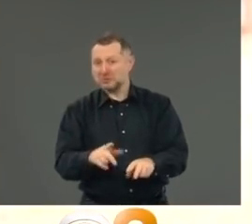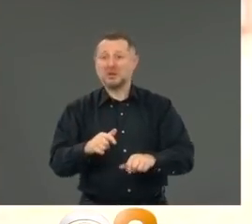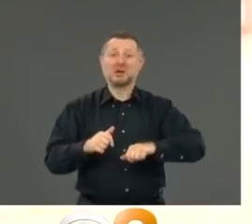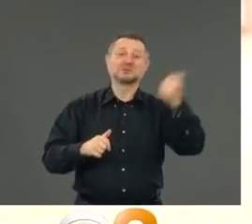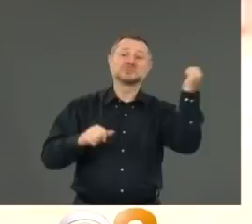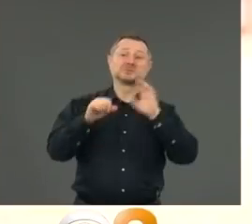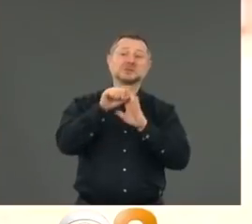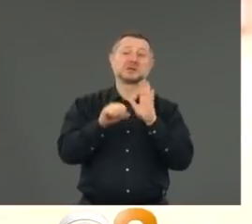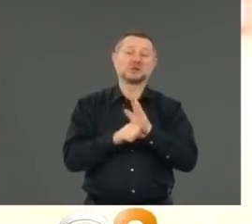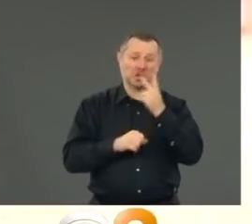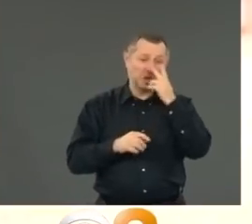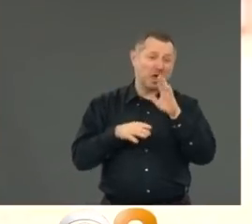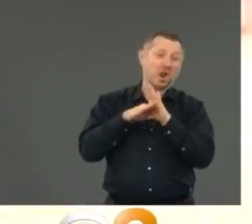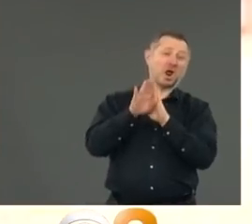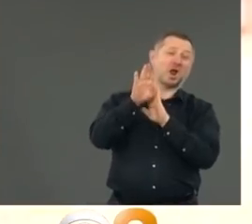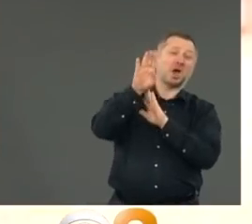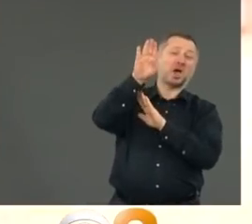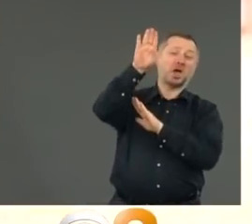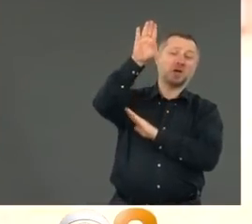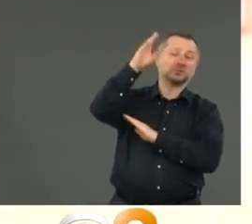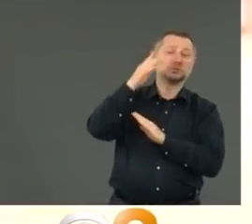WE WILL JUST CALIBRATE IT TO